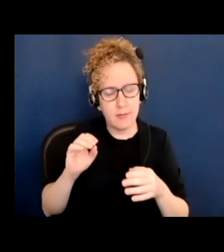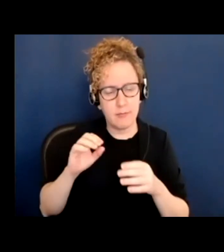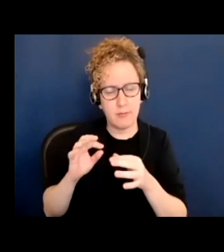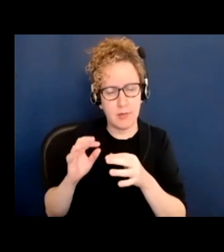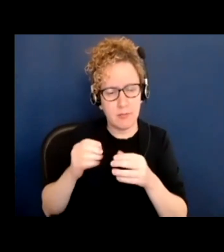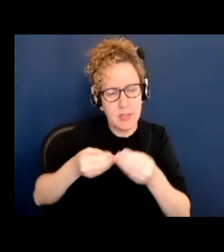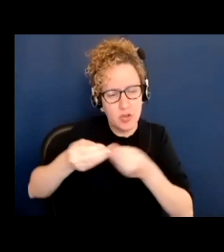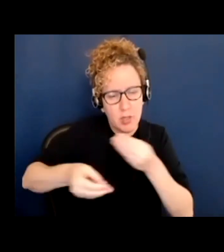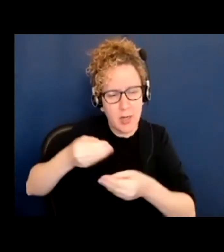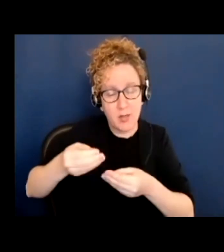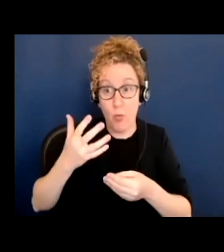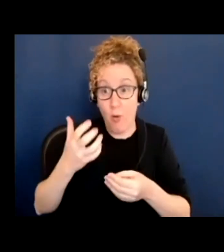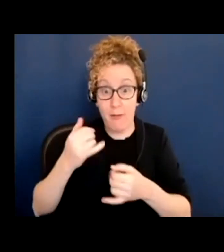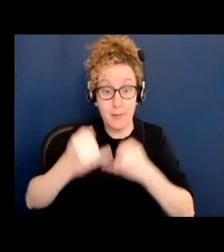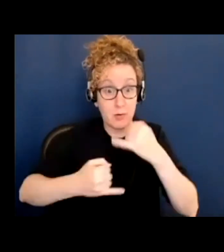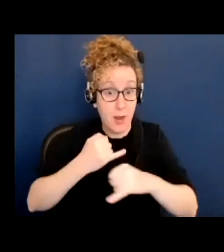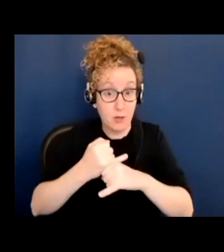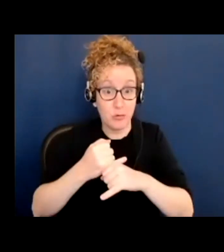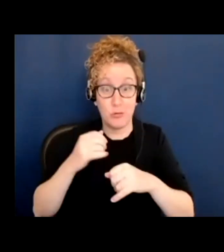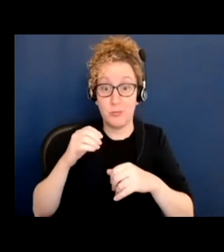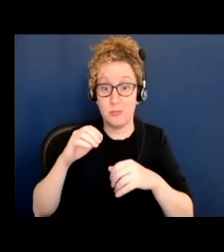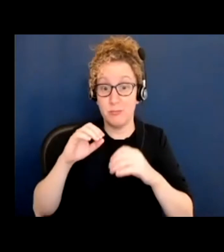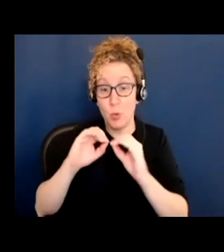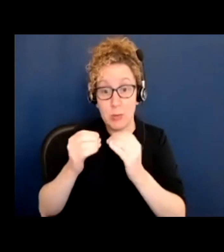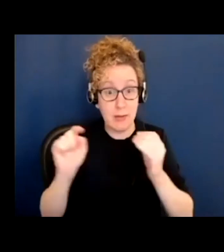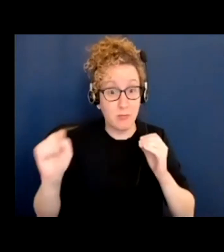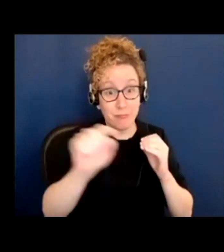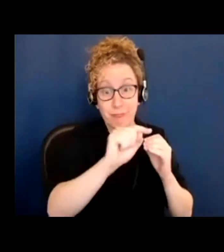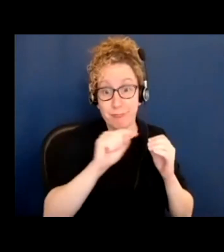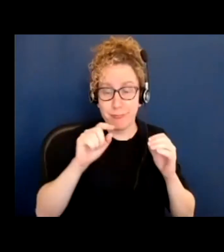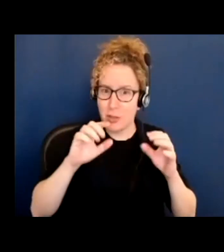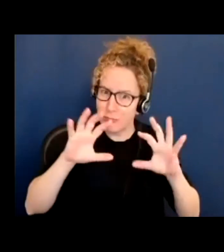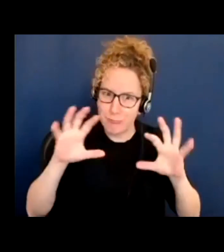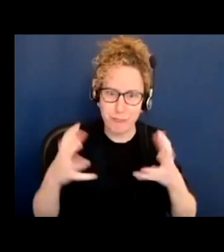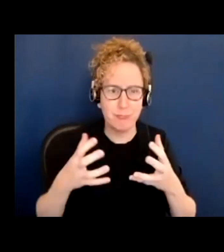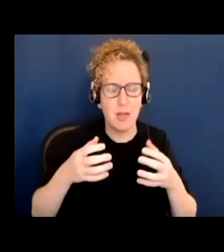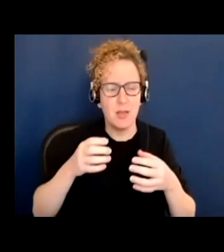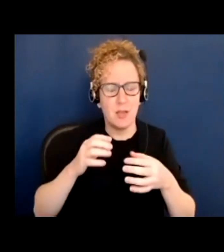to promote international exchange as an invaluable opportunity to people with a disability and